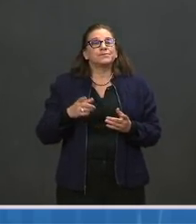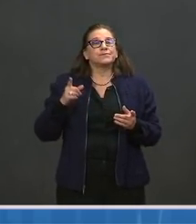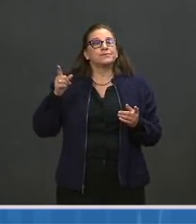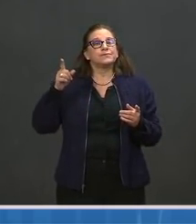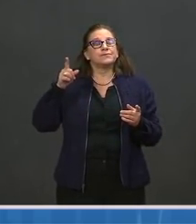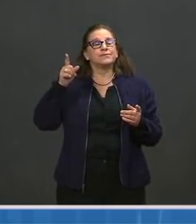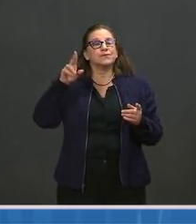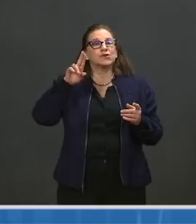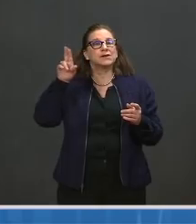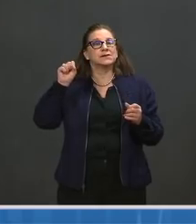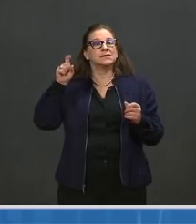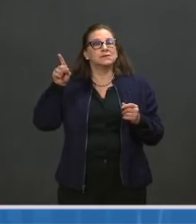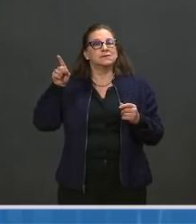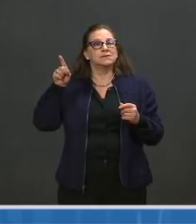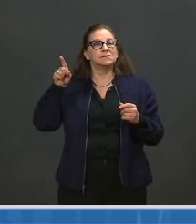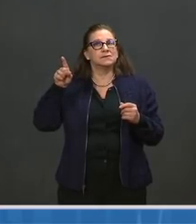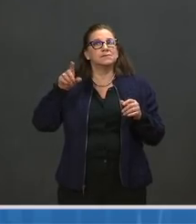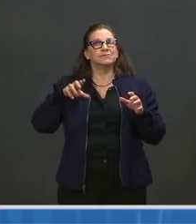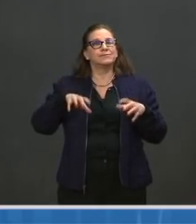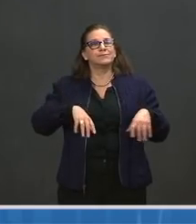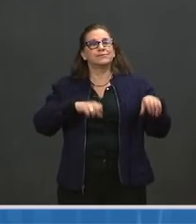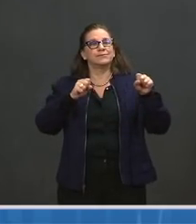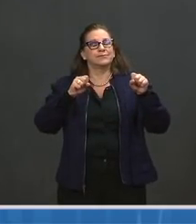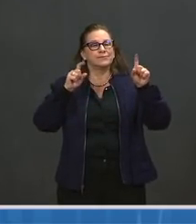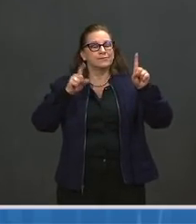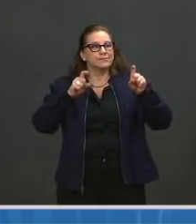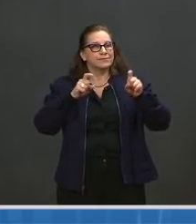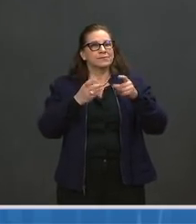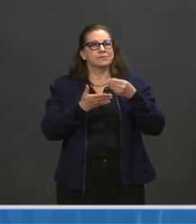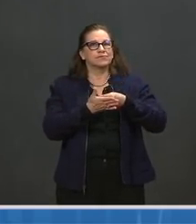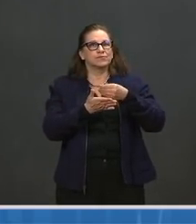and by NIAID in a trial led by the company